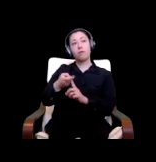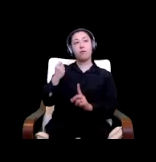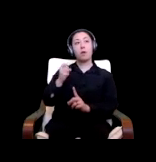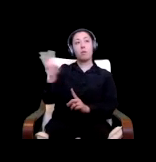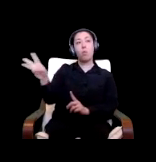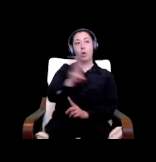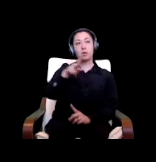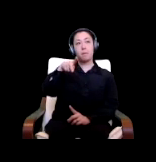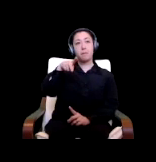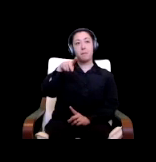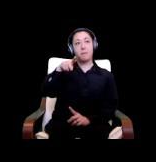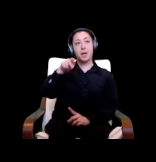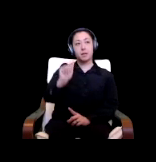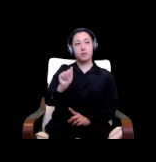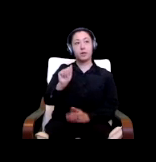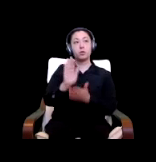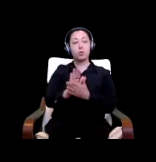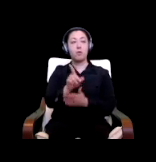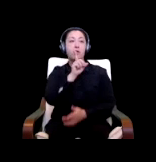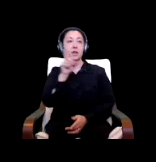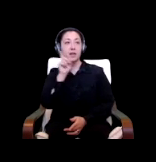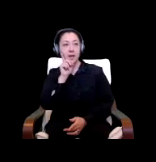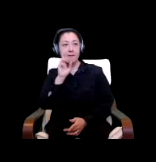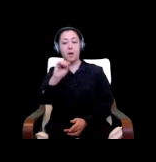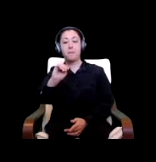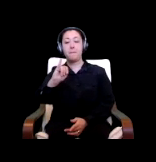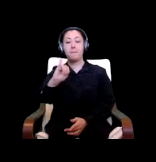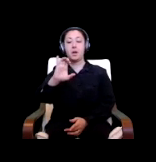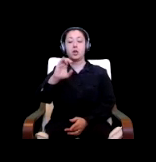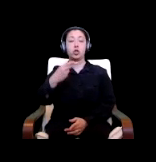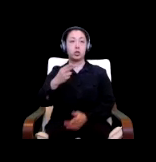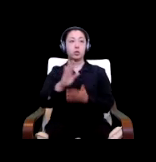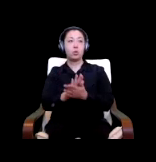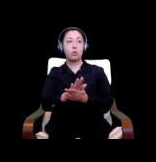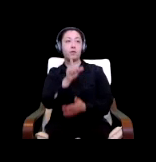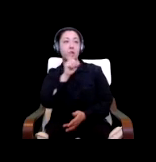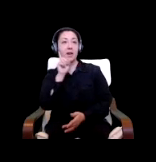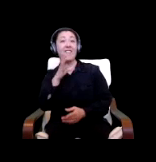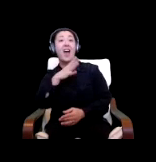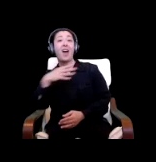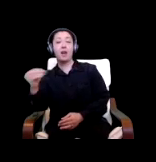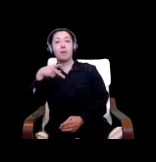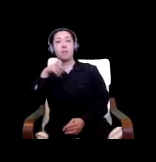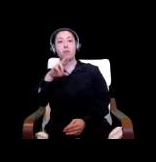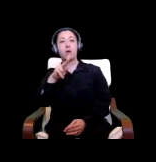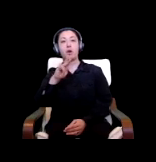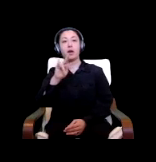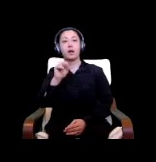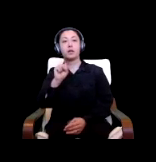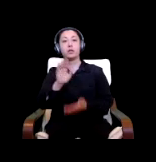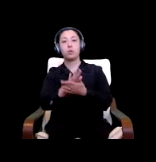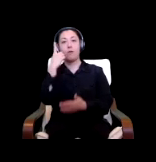Michigan school for the deaf and Perkins school for the blind. We have a nice spread of professionals